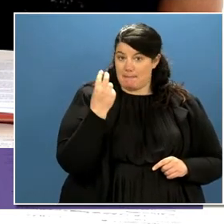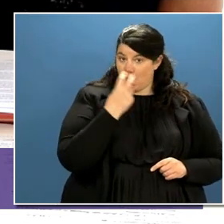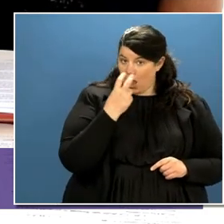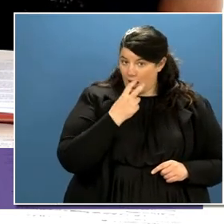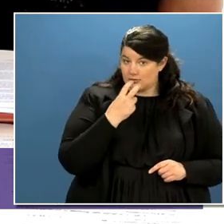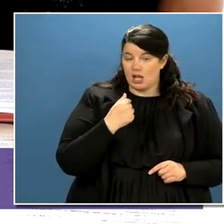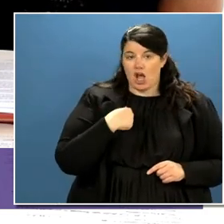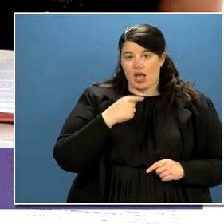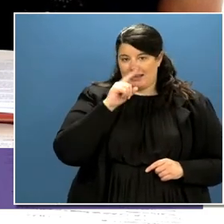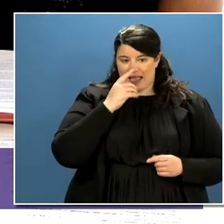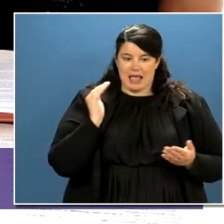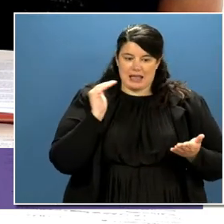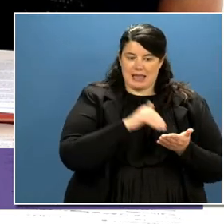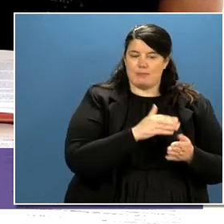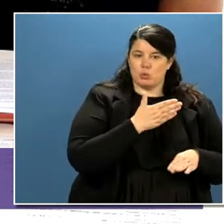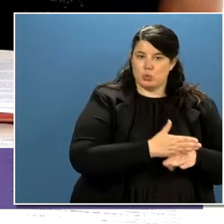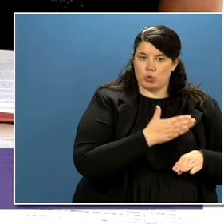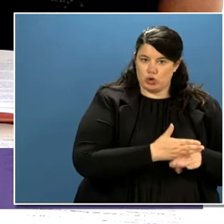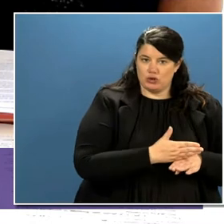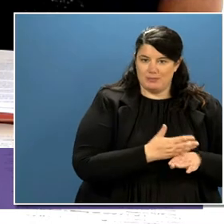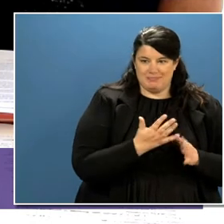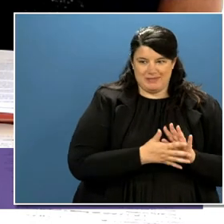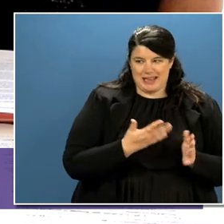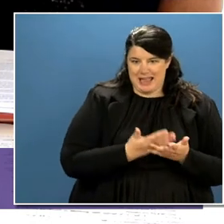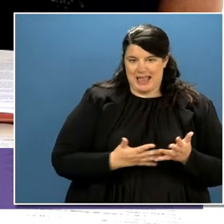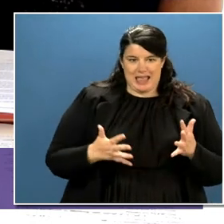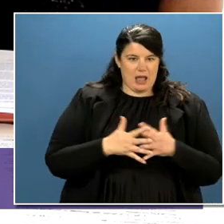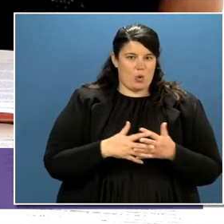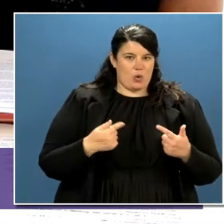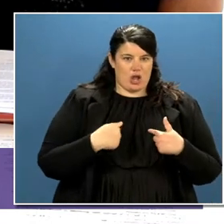wouldn't be able to come to work, and so how did I expect to get myself from my